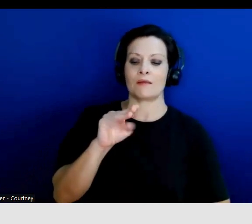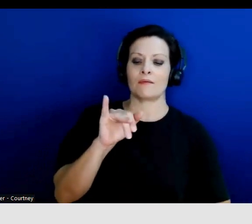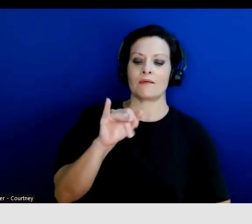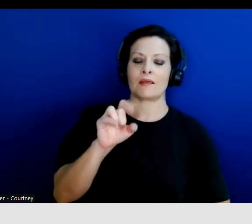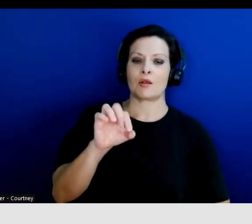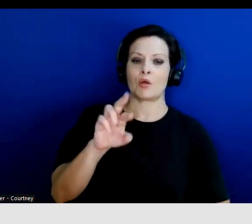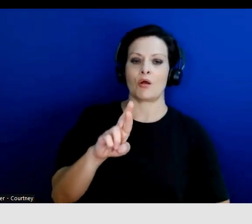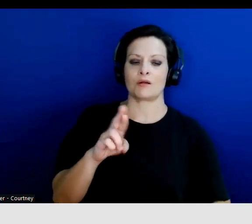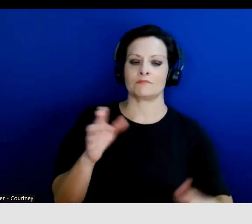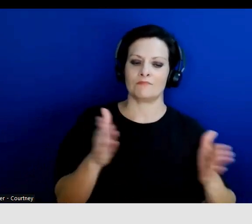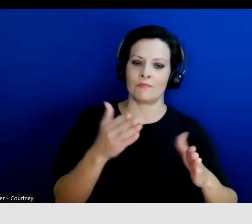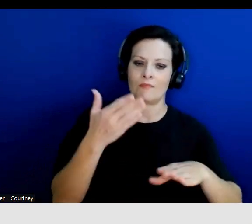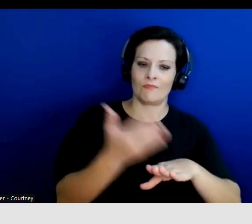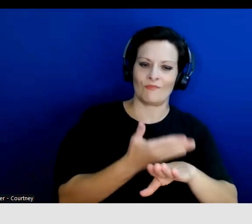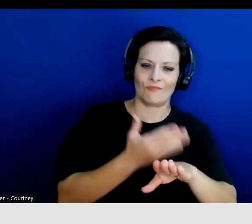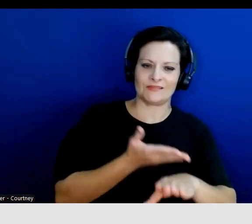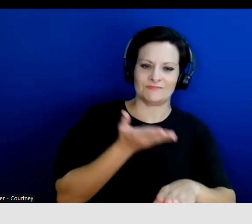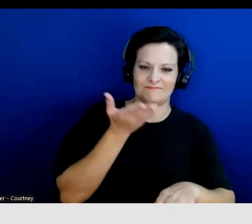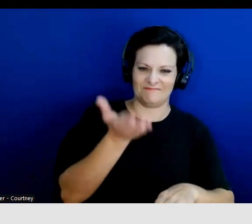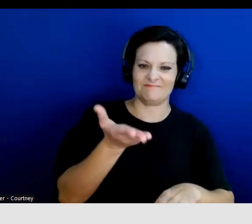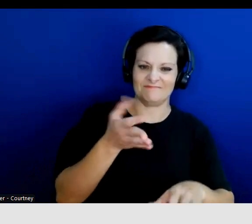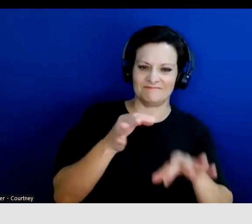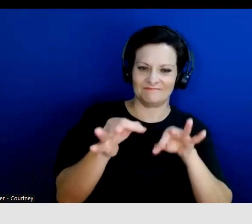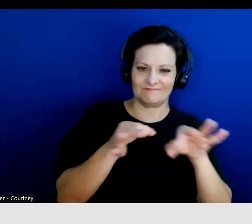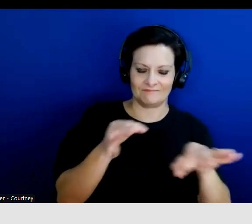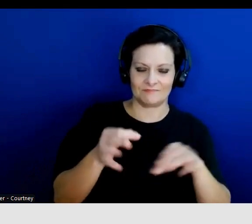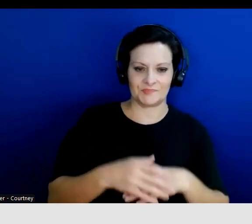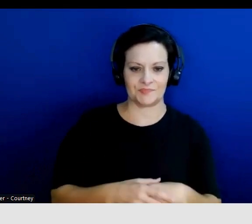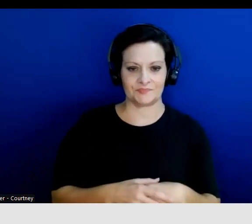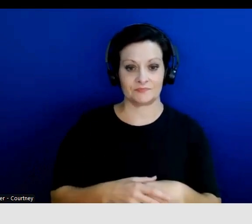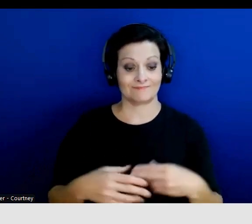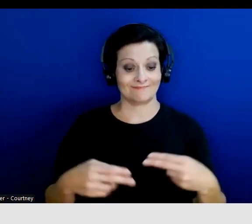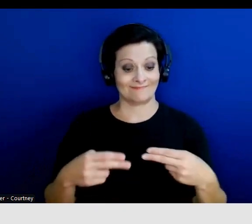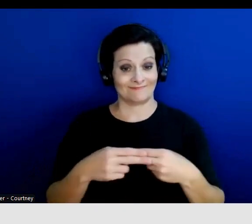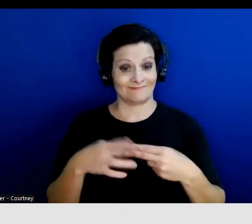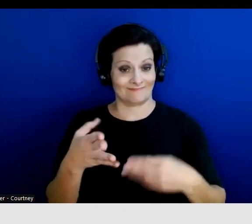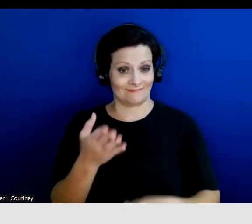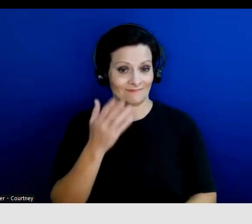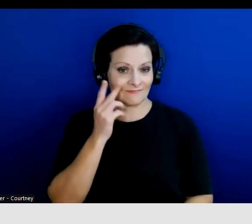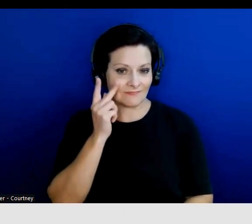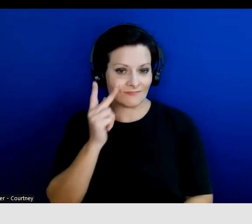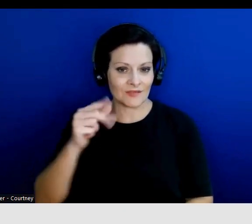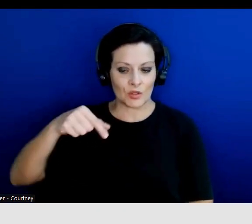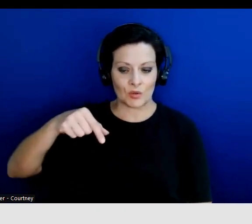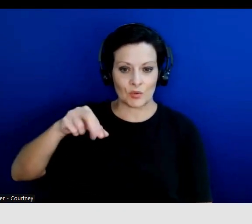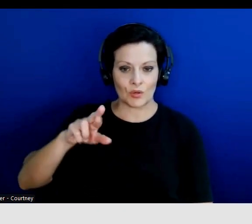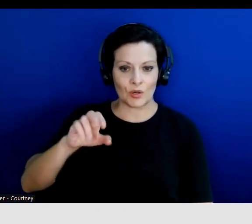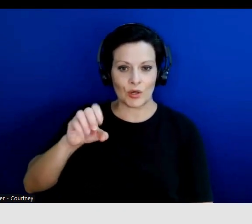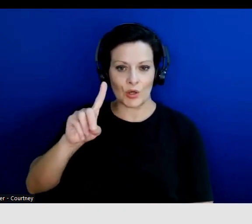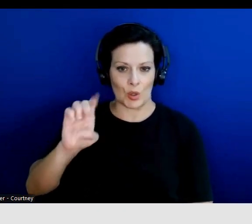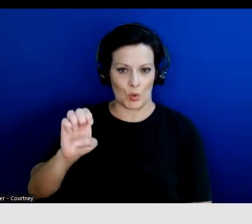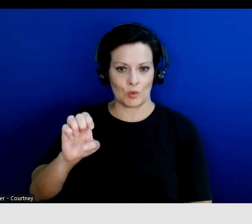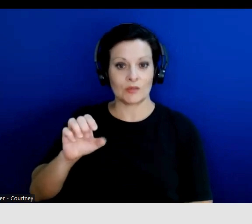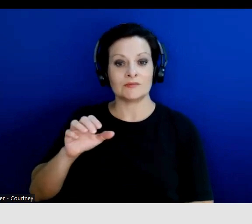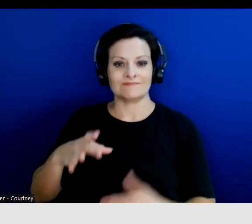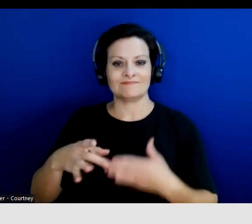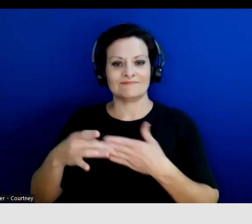in this fact sheet. This slide includes a QR code that will take you directly to this resource. This